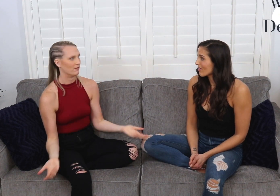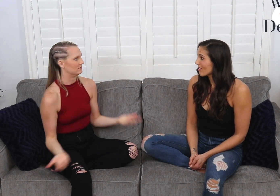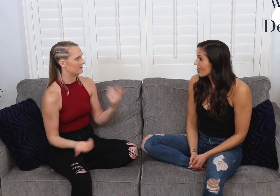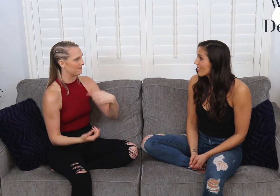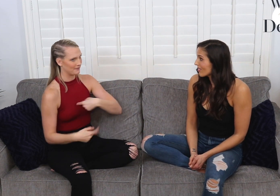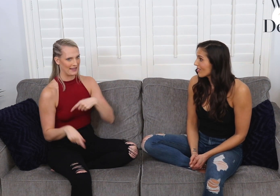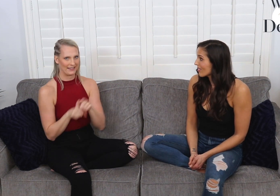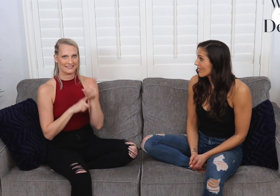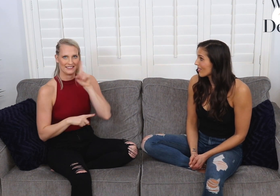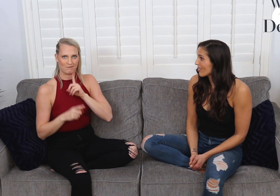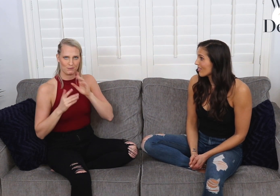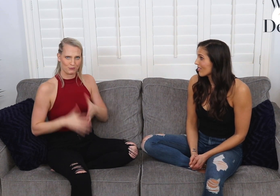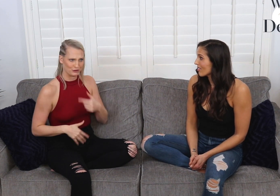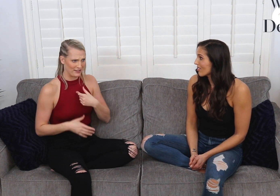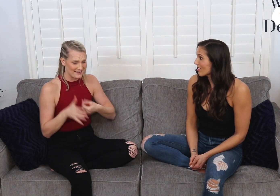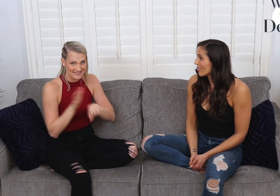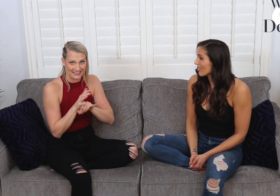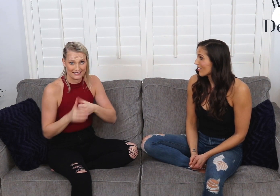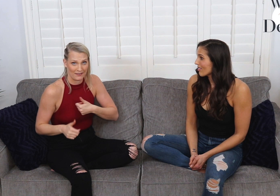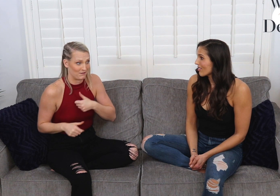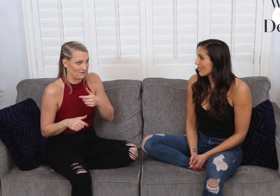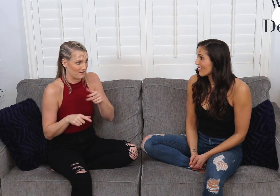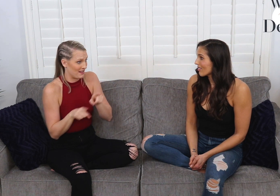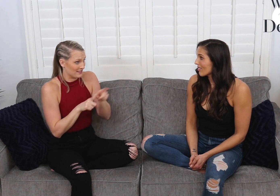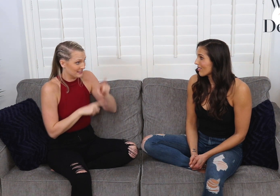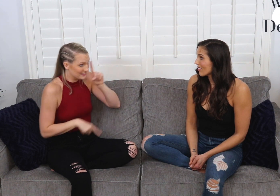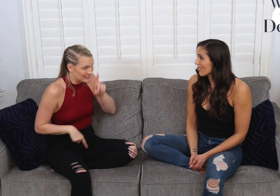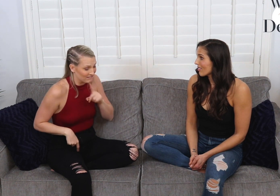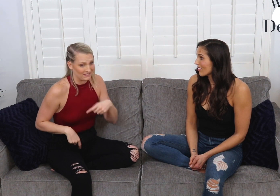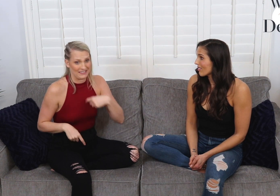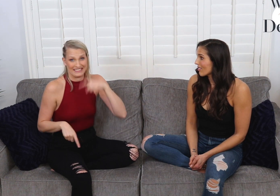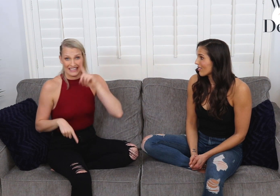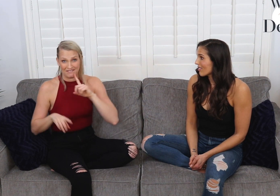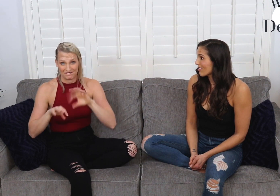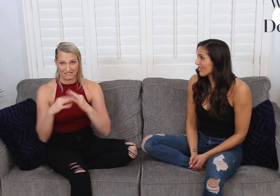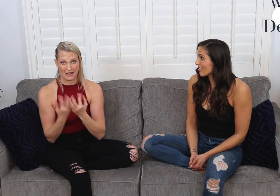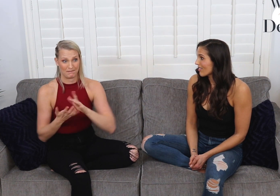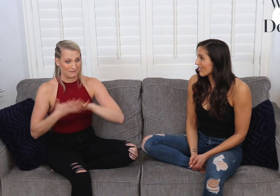So for example, I label myself as a Deaf individual with a Deaf family,